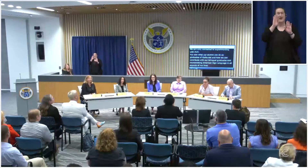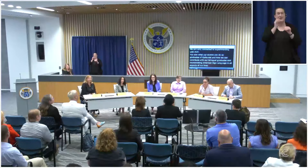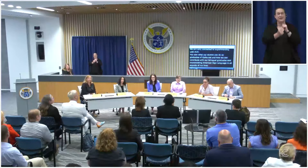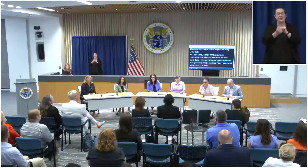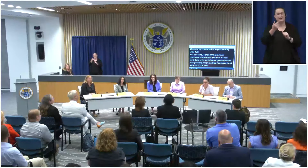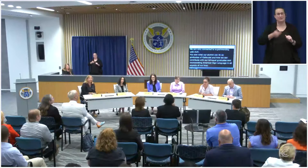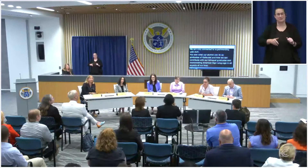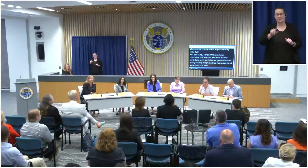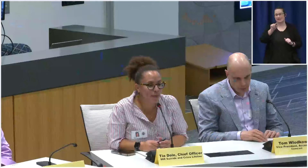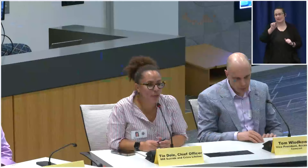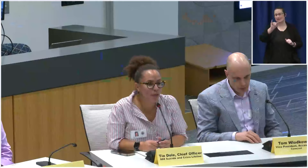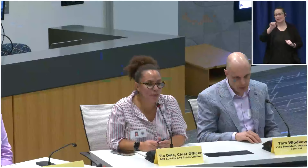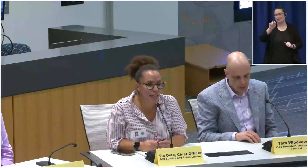WITH OUR BILINGUAL GRADUATES AND INCORPORATING AMERICAN